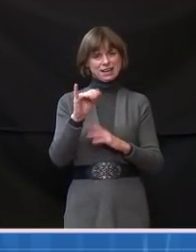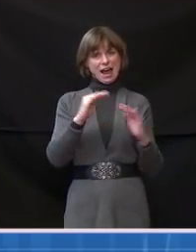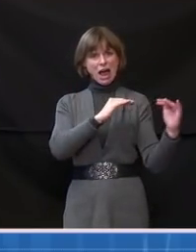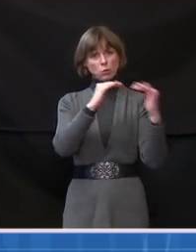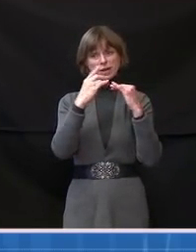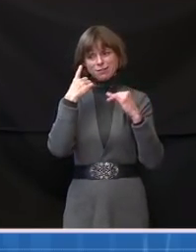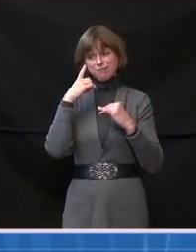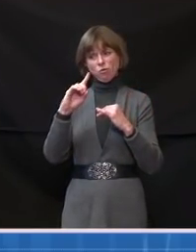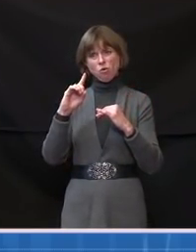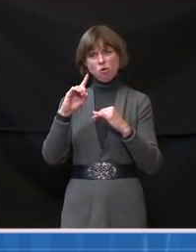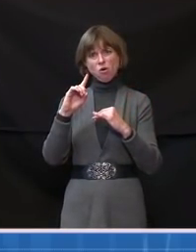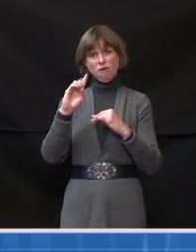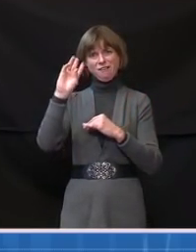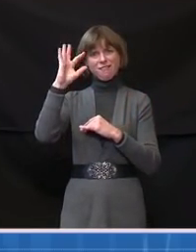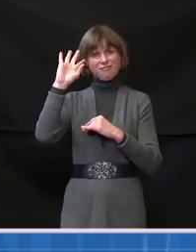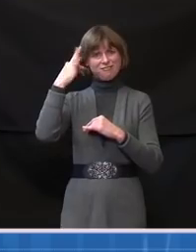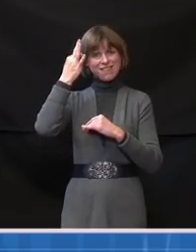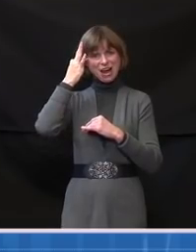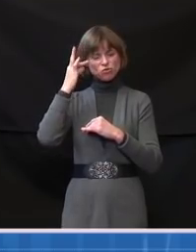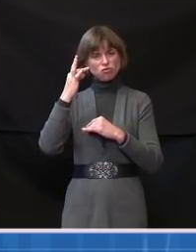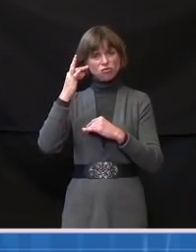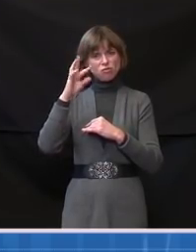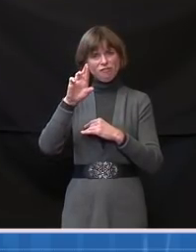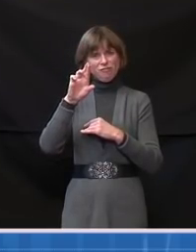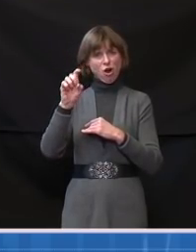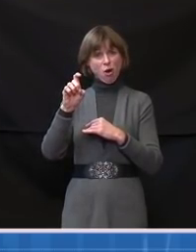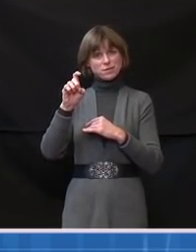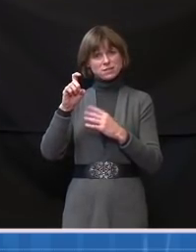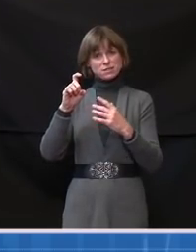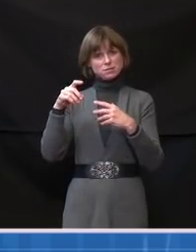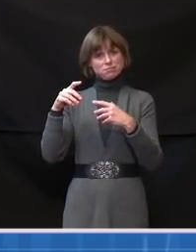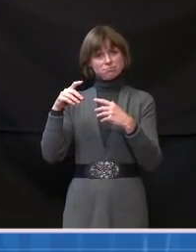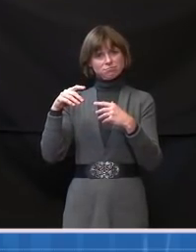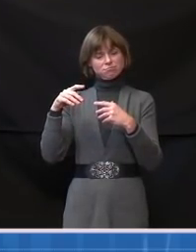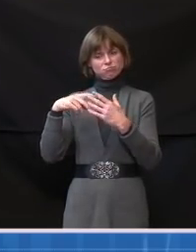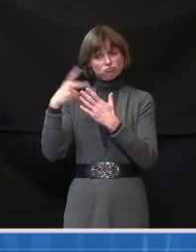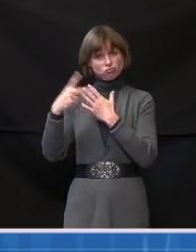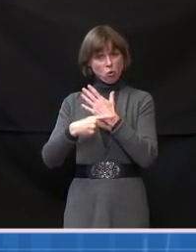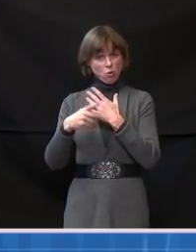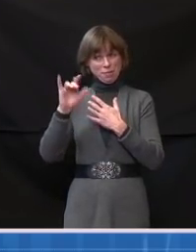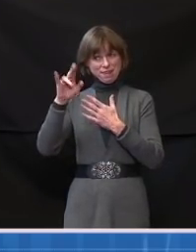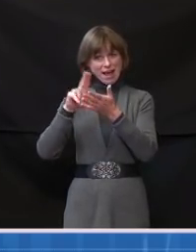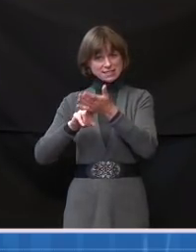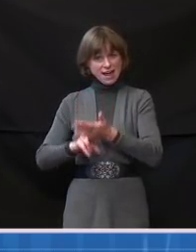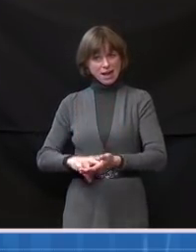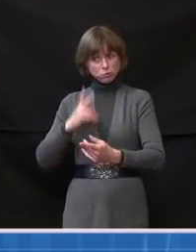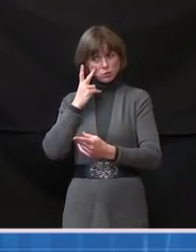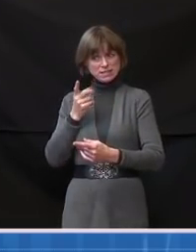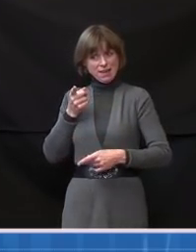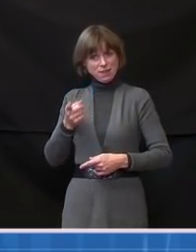and the signups that you’re seeing at pharmacies. How do you think it can be assured that the pharmacies that are receiving these vaccines